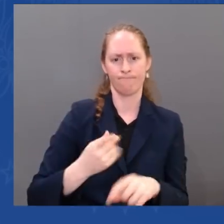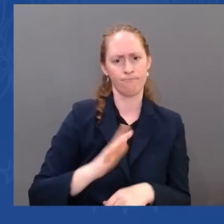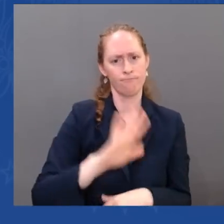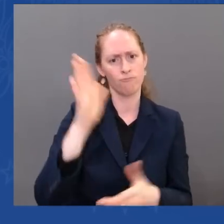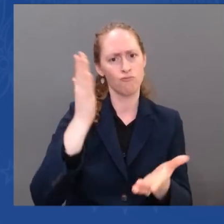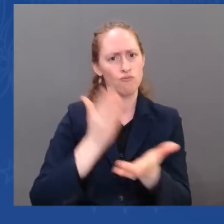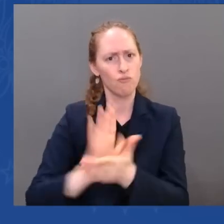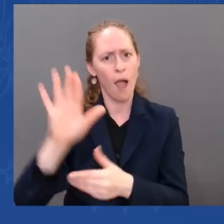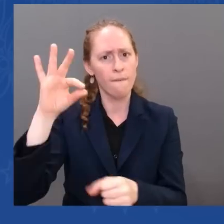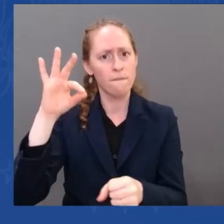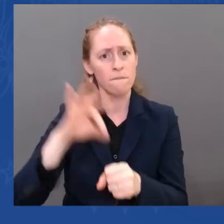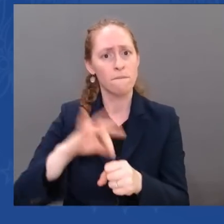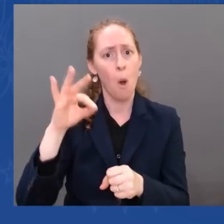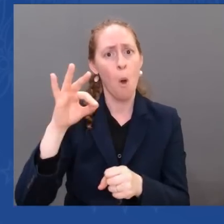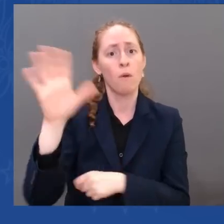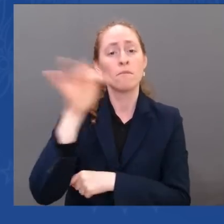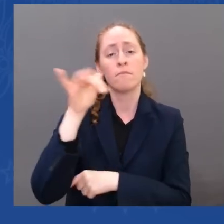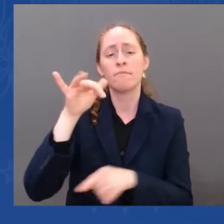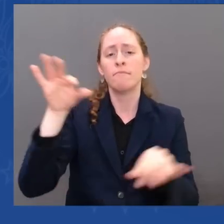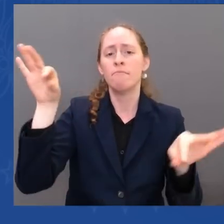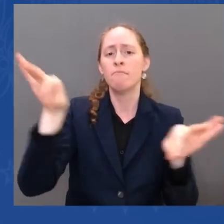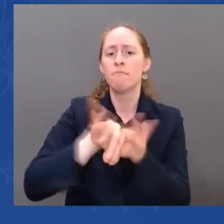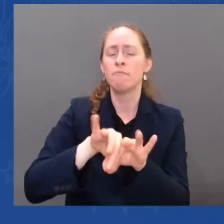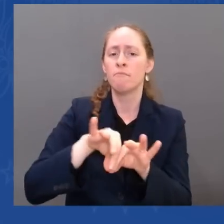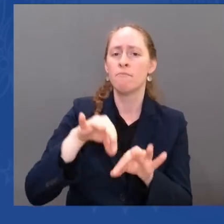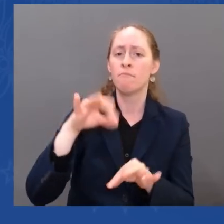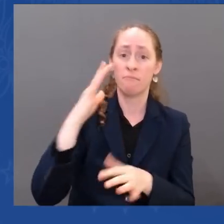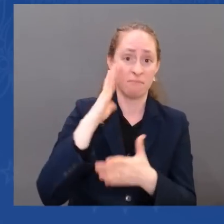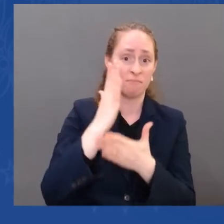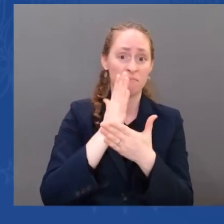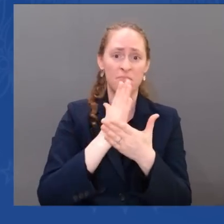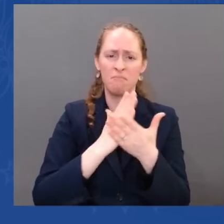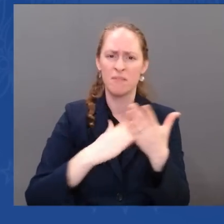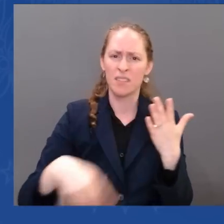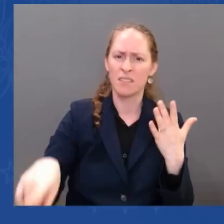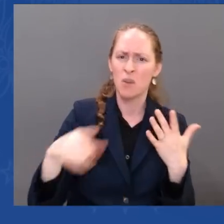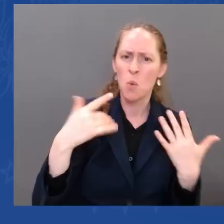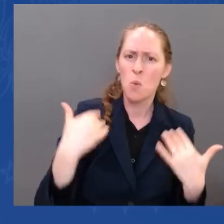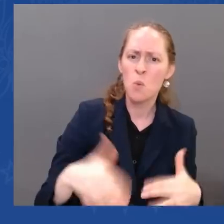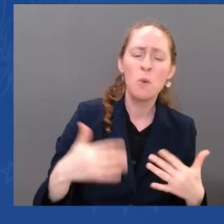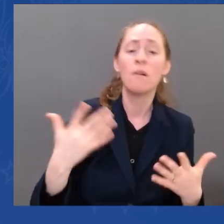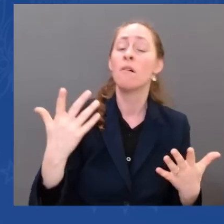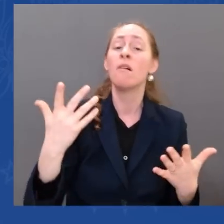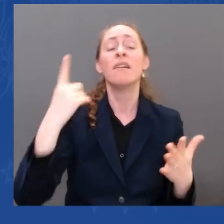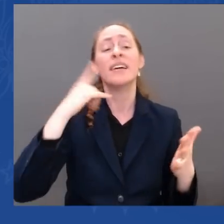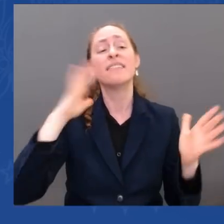But the Greek people know, just as the American people do, that freedom and democracy are worth sacrificing for.